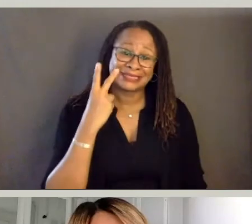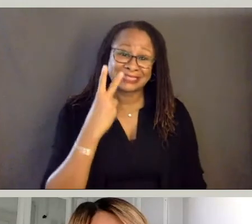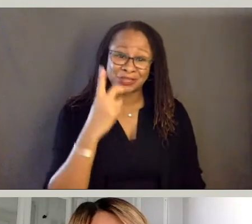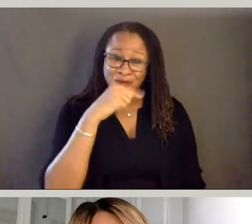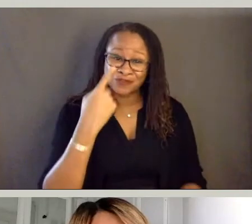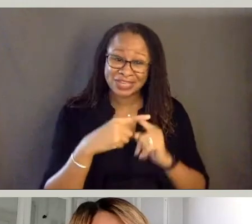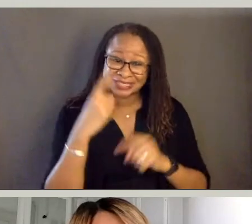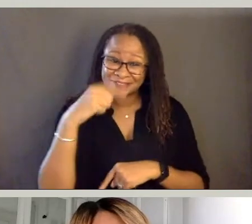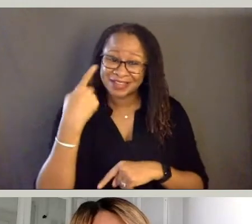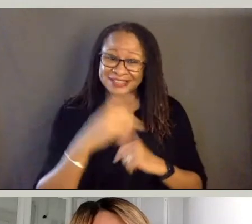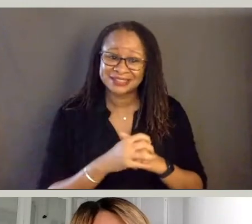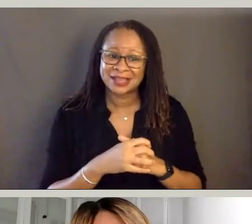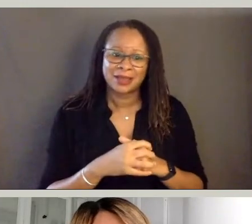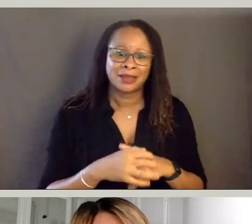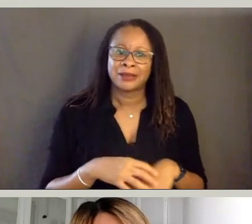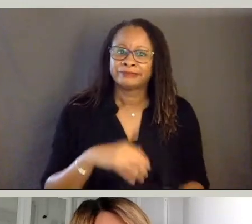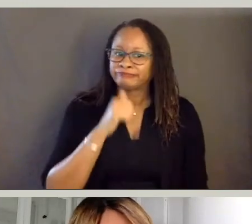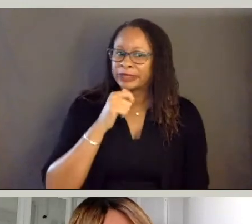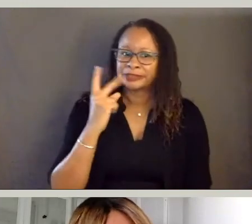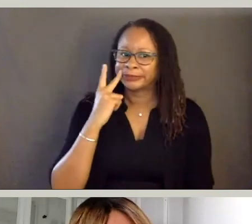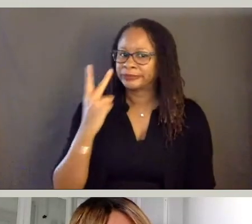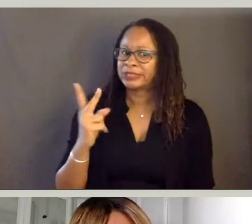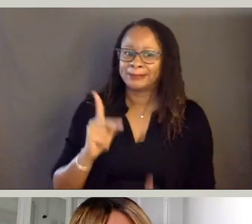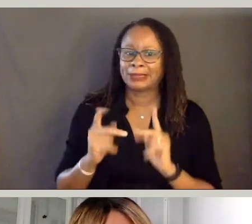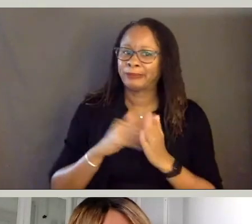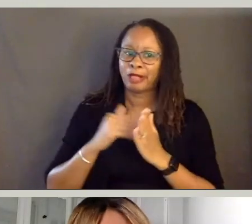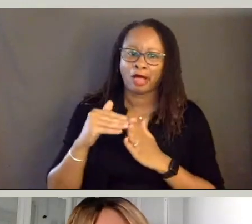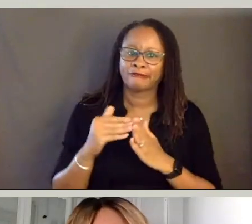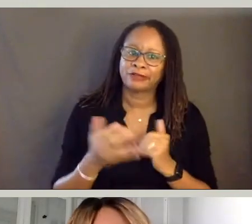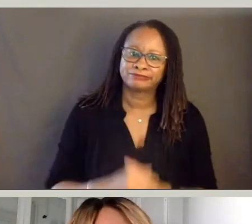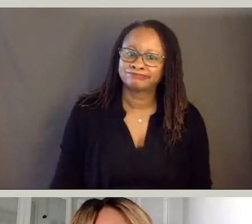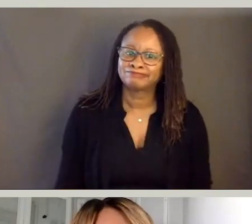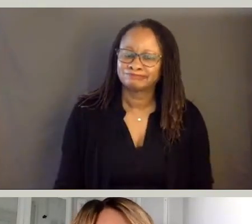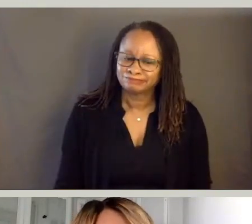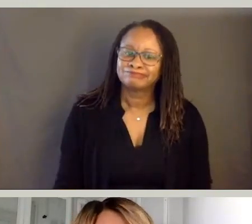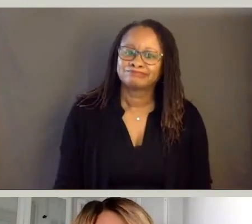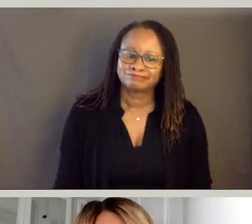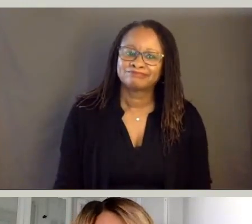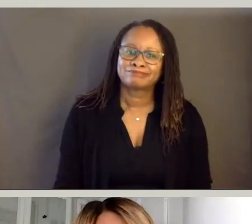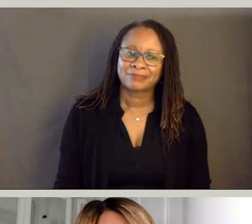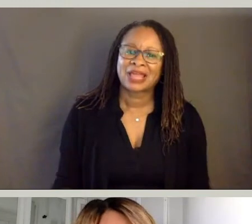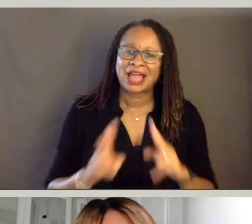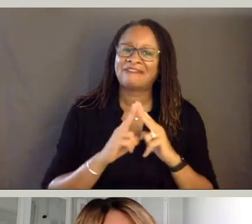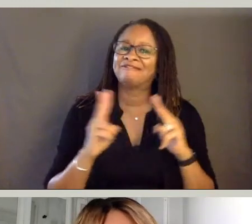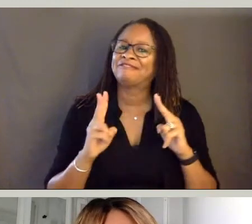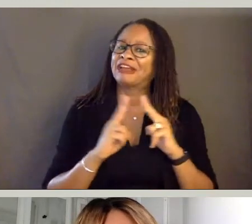I know, I don't see people in person often. I've been very, very isolated.